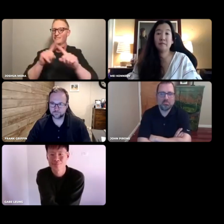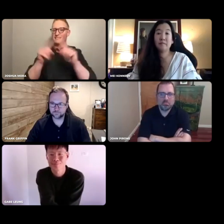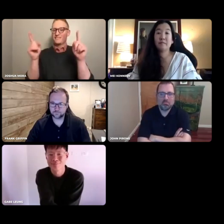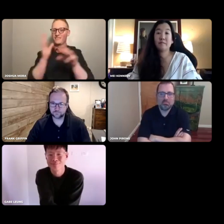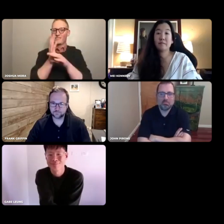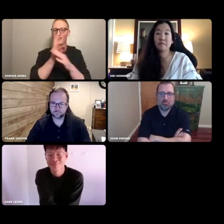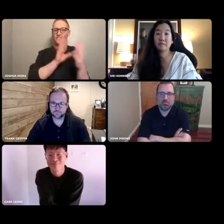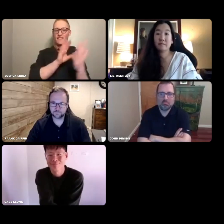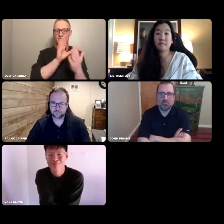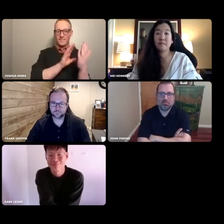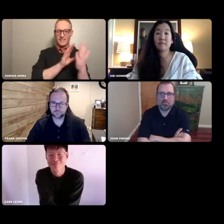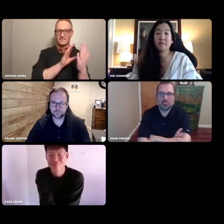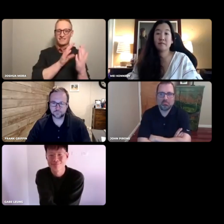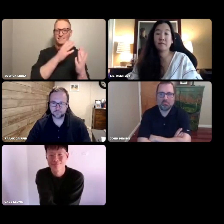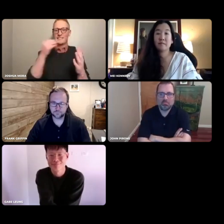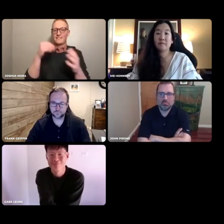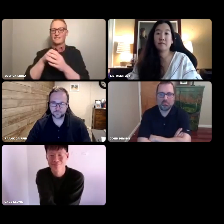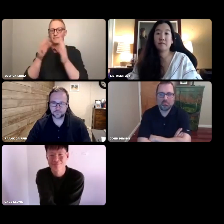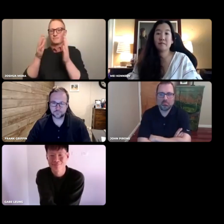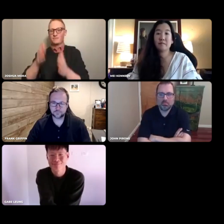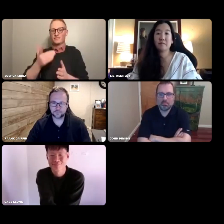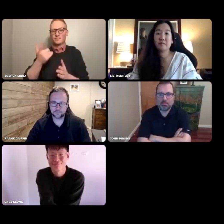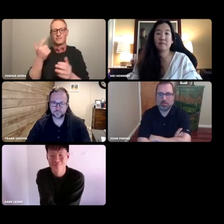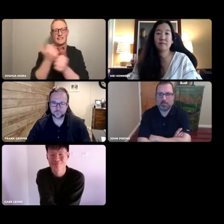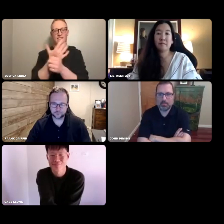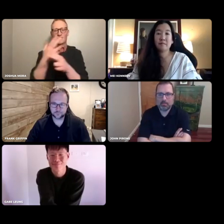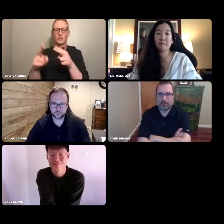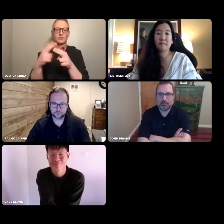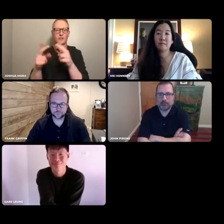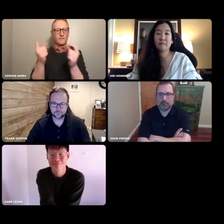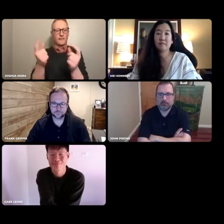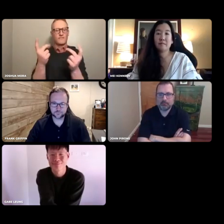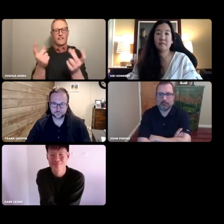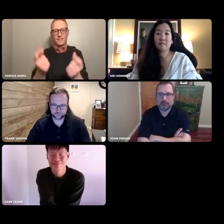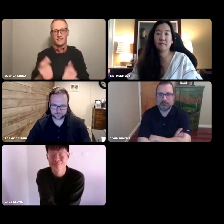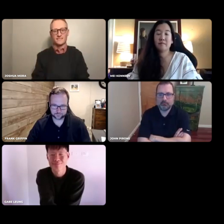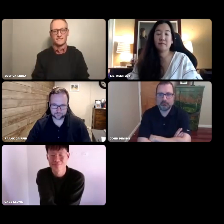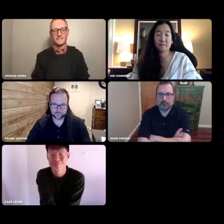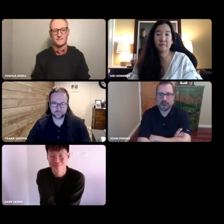Such a big difference between face-to-face and in-person.